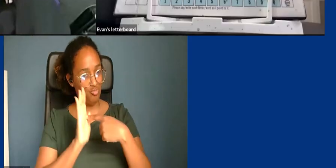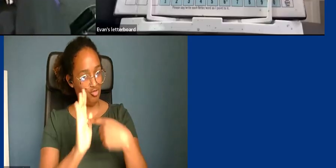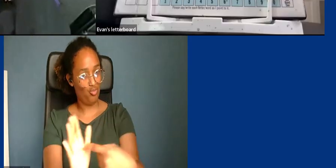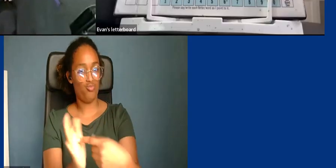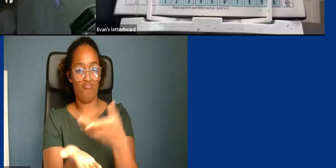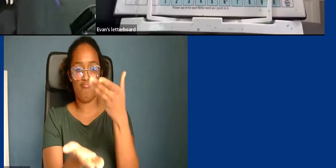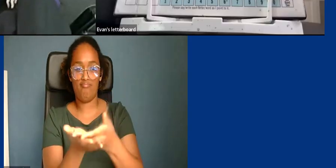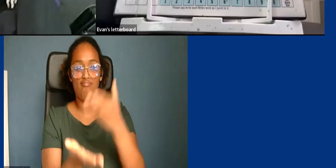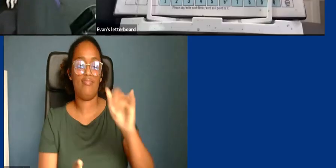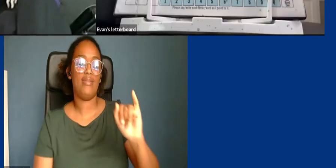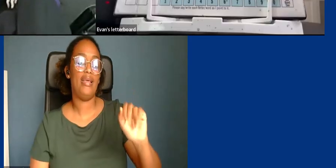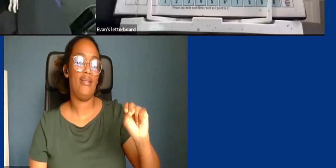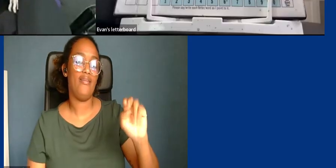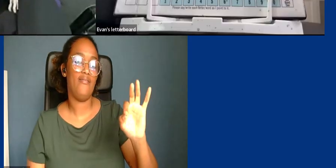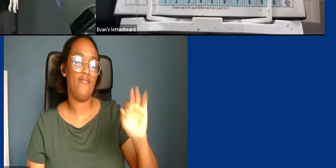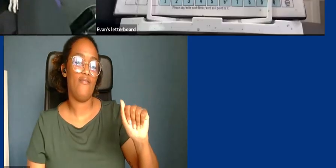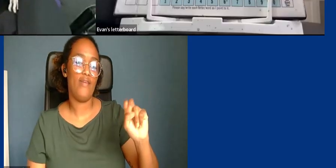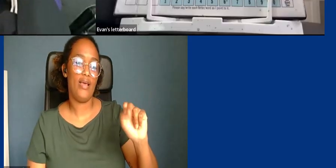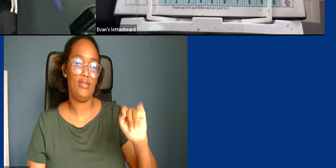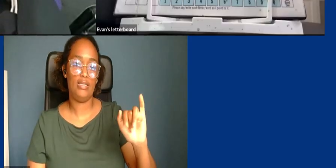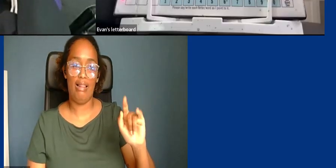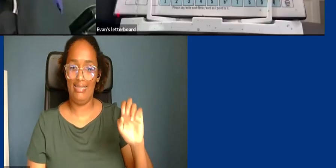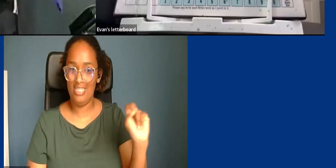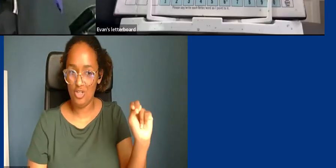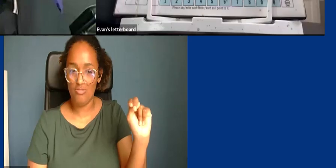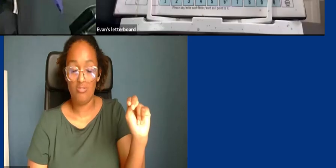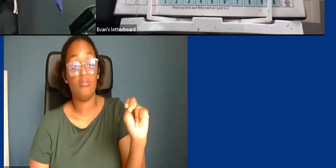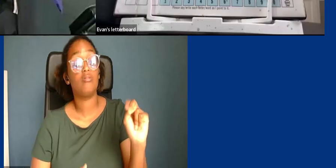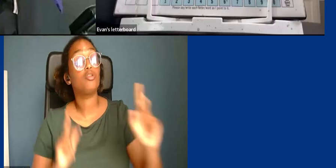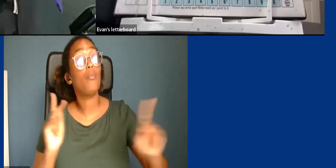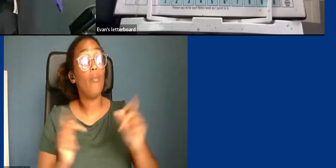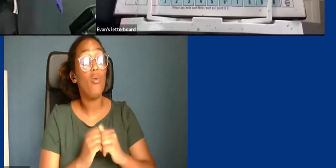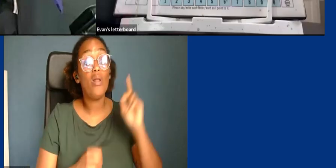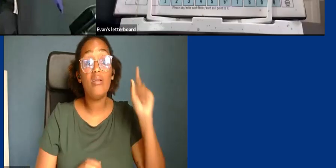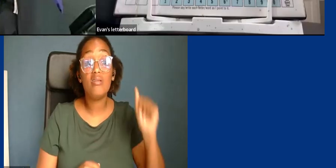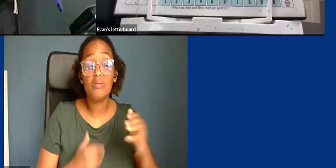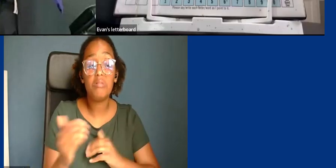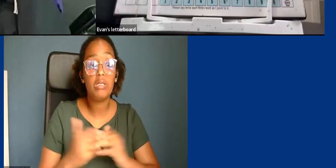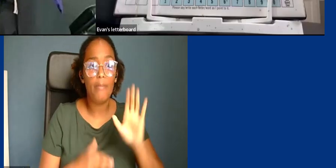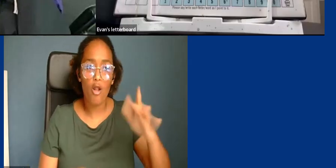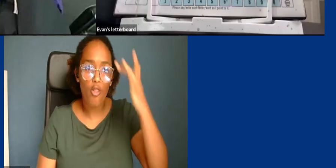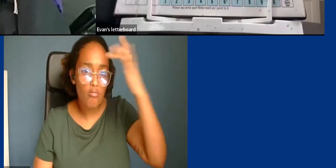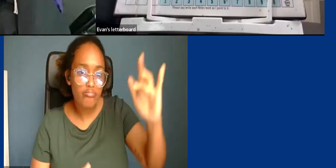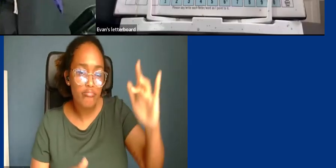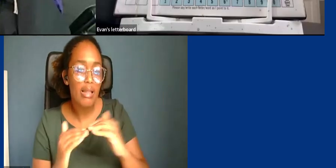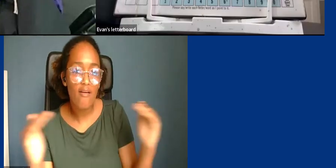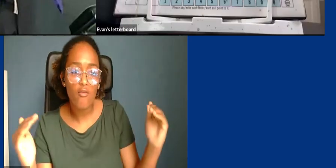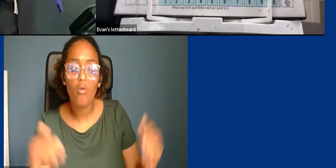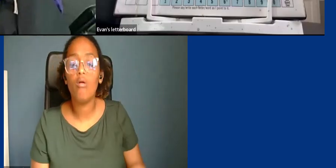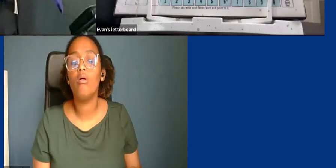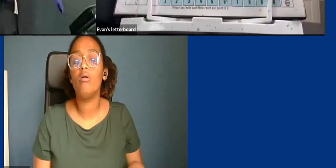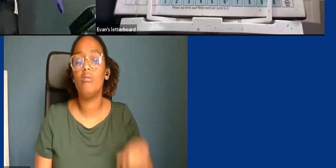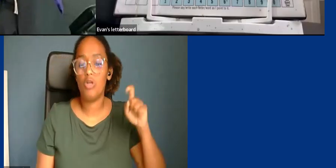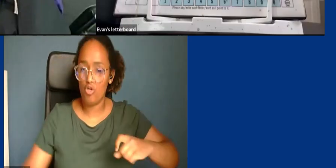with disabilities, no matter how smart they are, as people to be, quote, protected, in this case, from